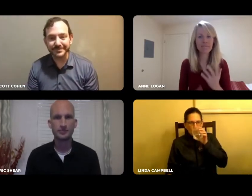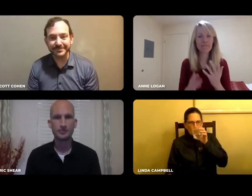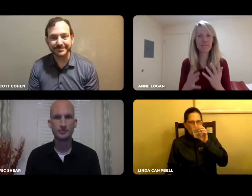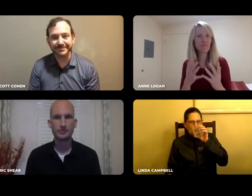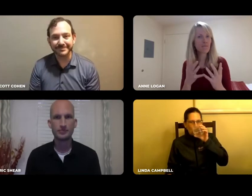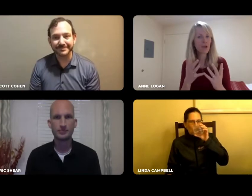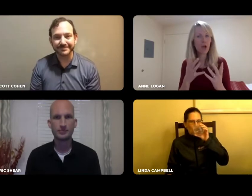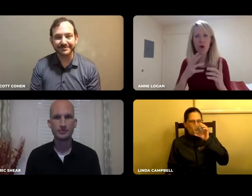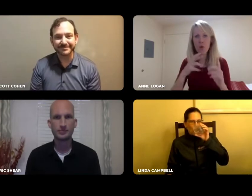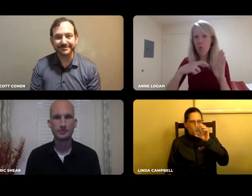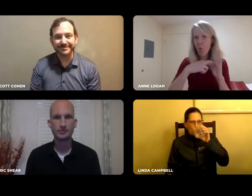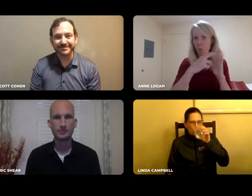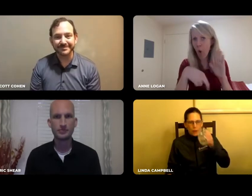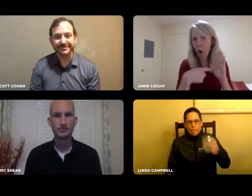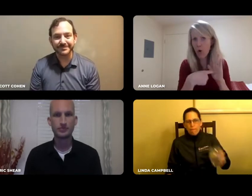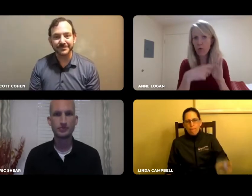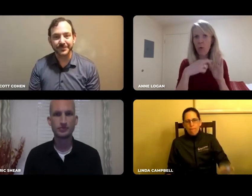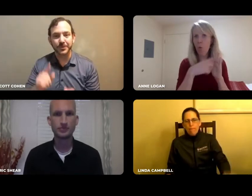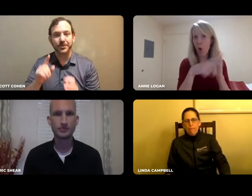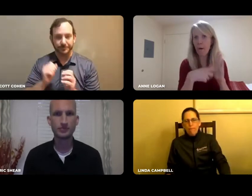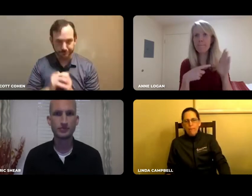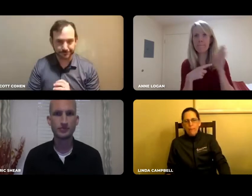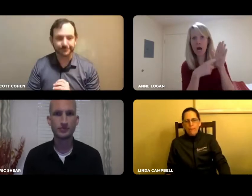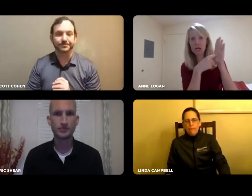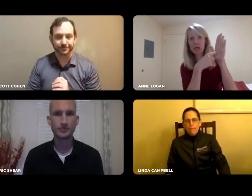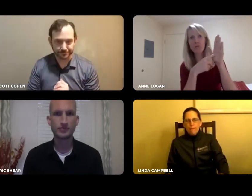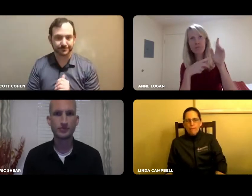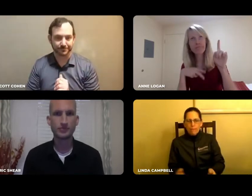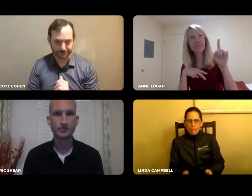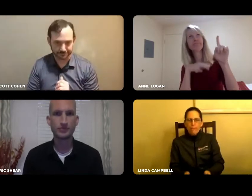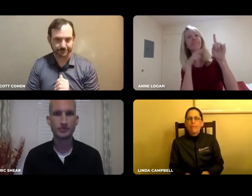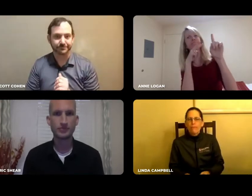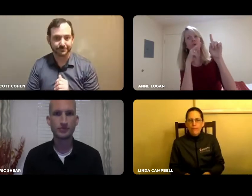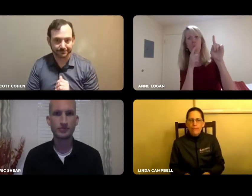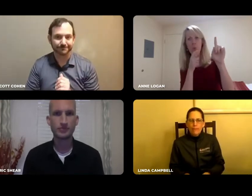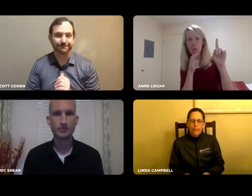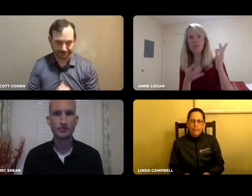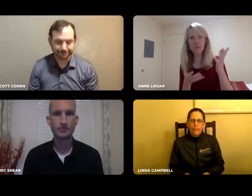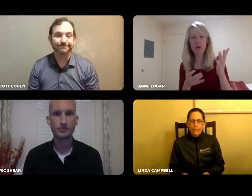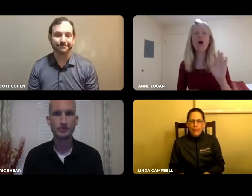When it comes to a role model I looked up to,